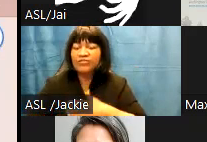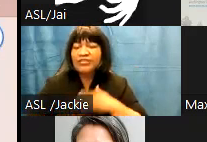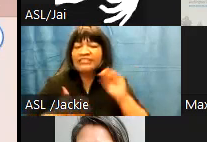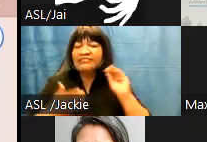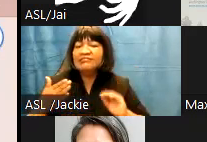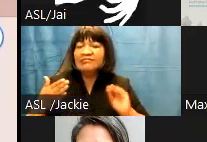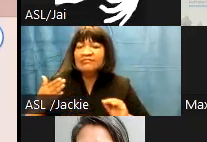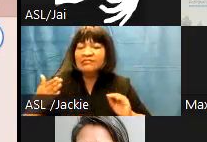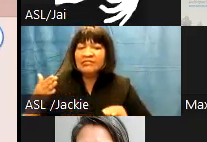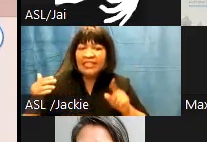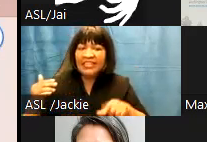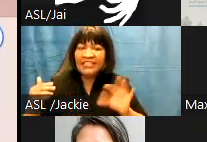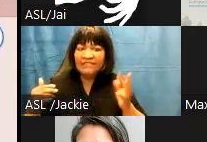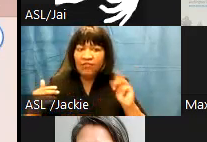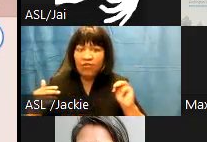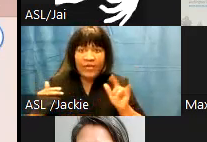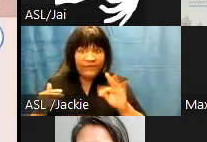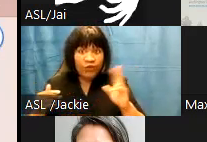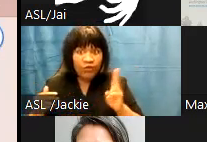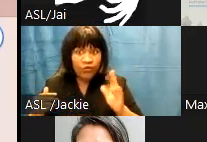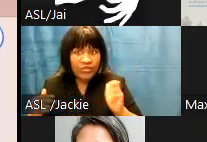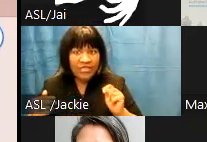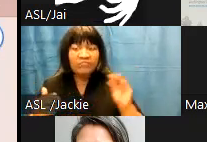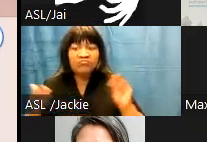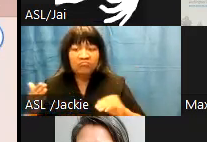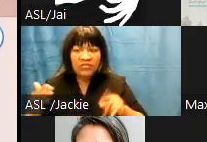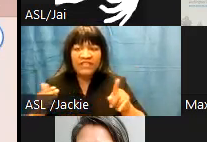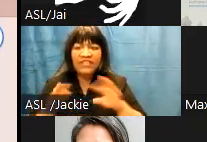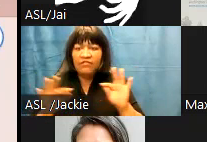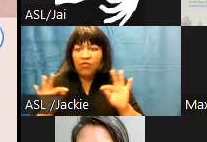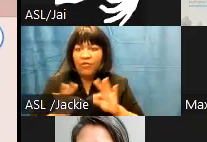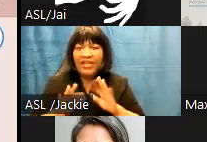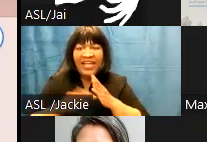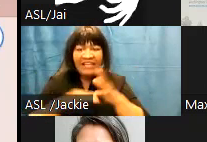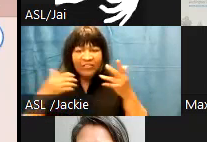if you use this process, complete this form after the completion of each work